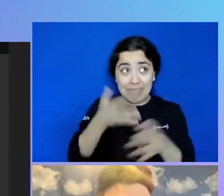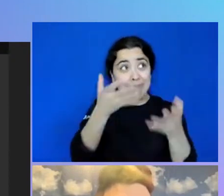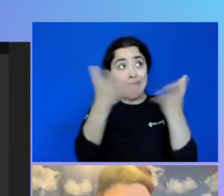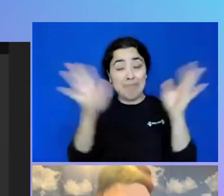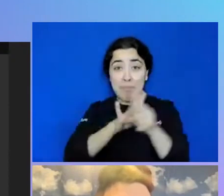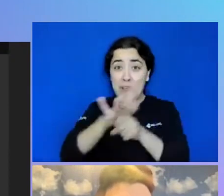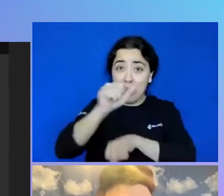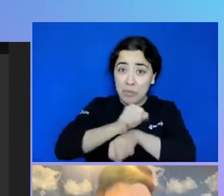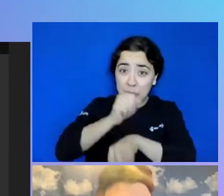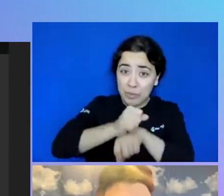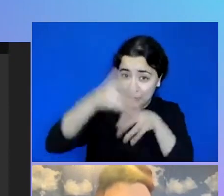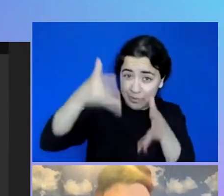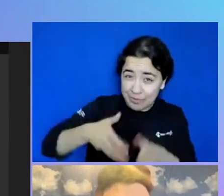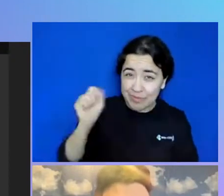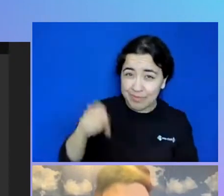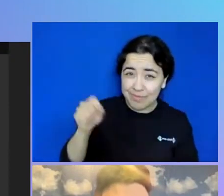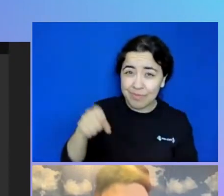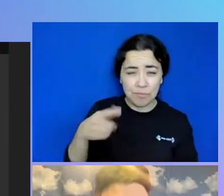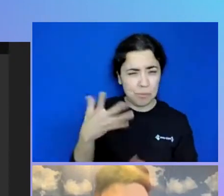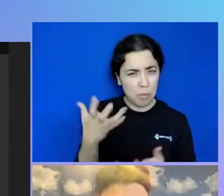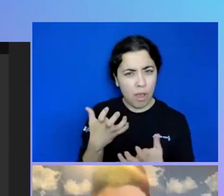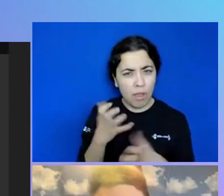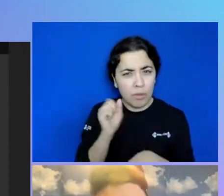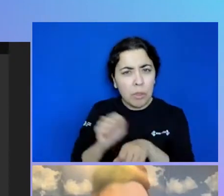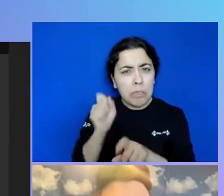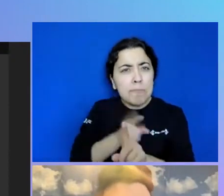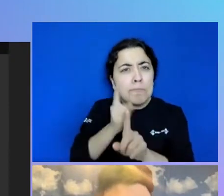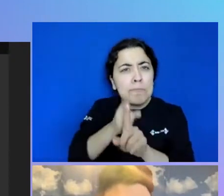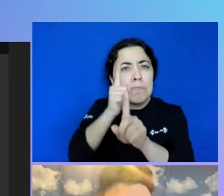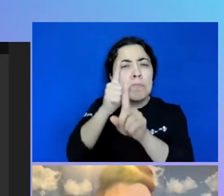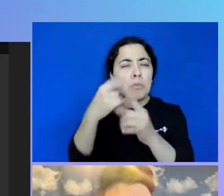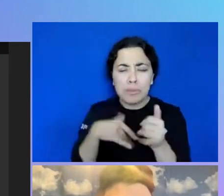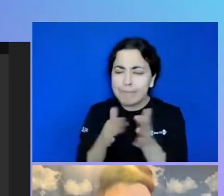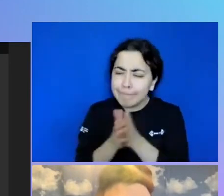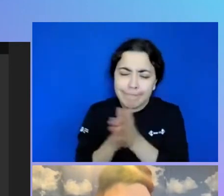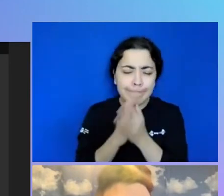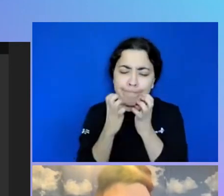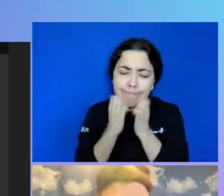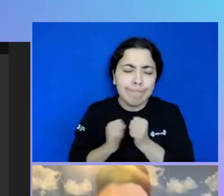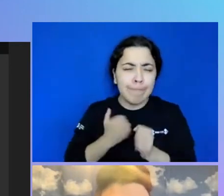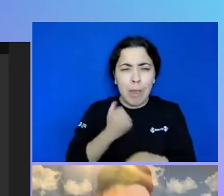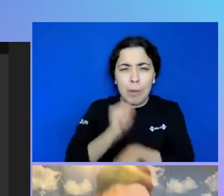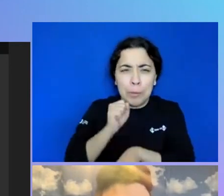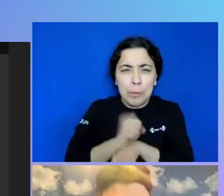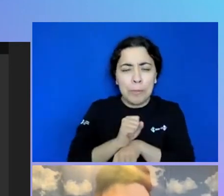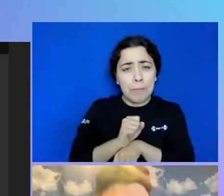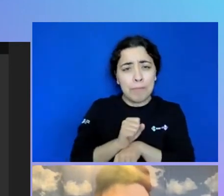There's a lot of work to be done. Uh, we want to keep doing this work, and we're very passionate about it. And we need